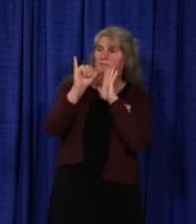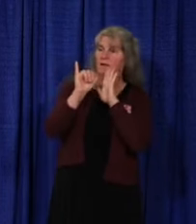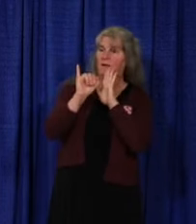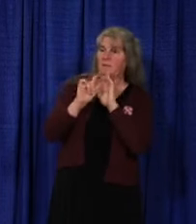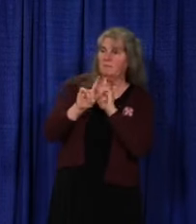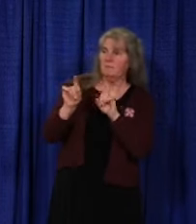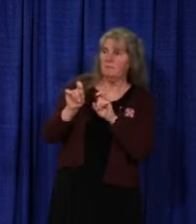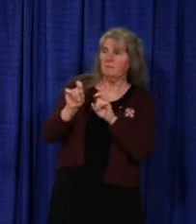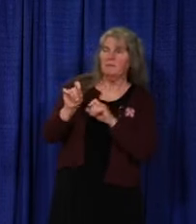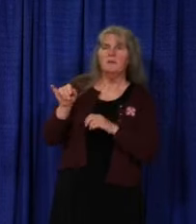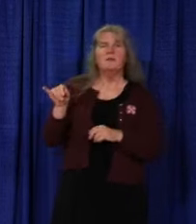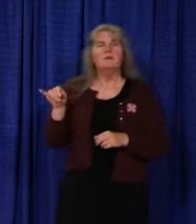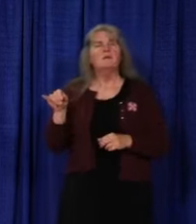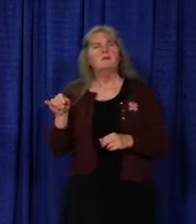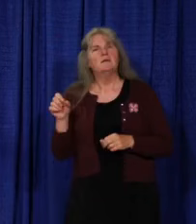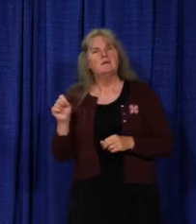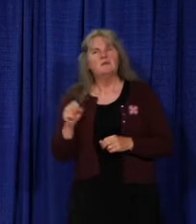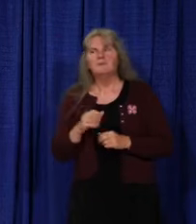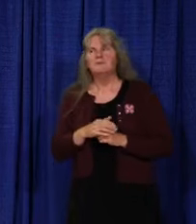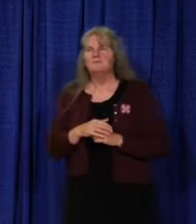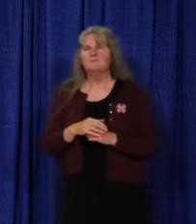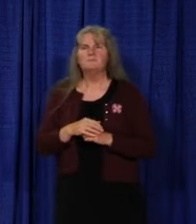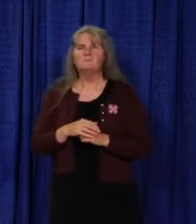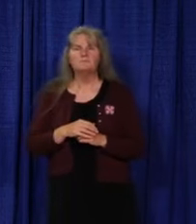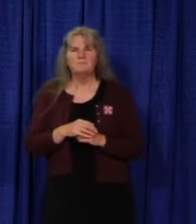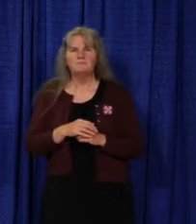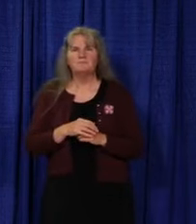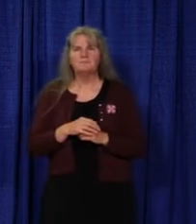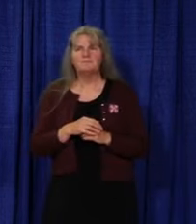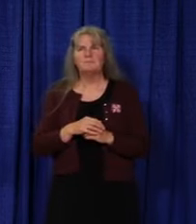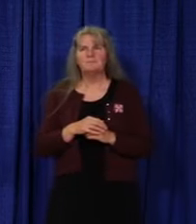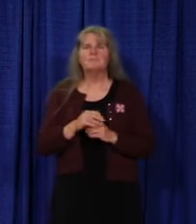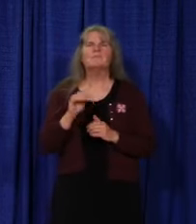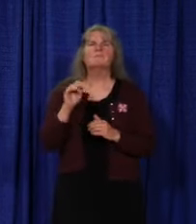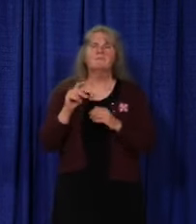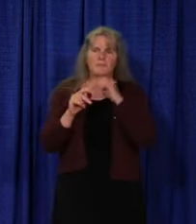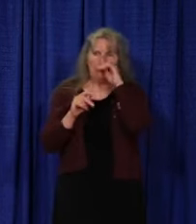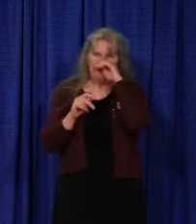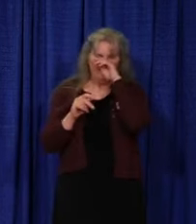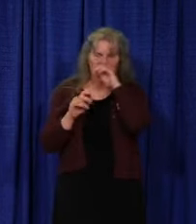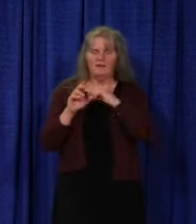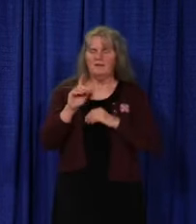Thank you, for the question. I call them decals, I'm sure